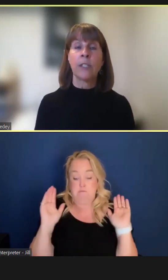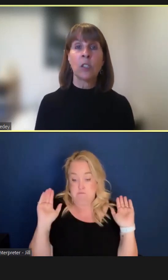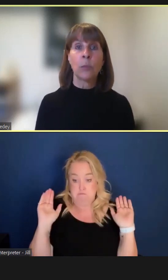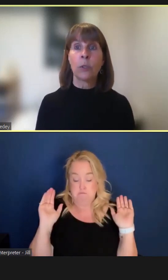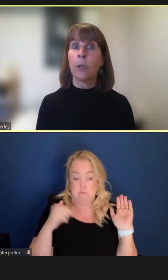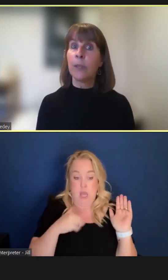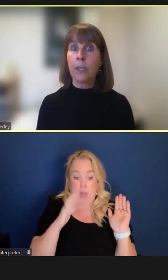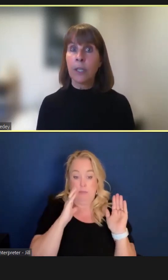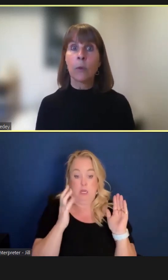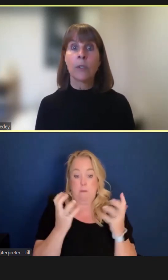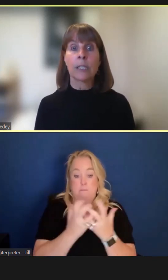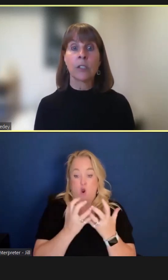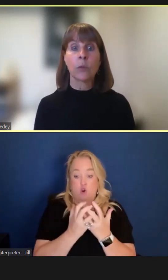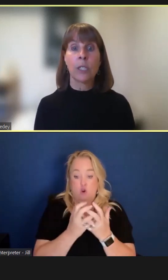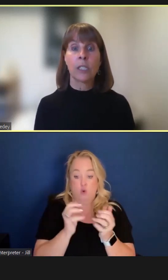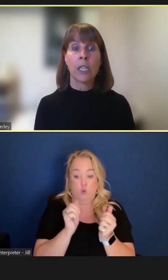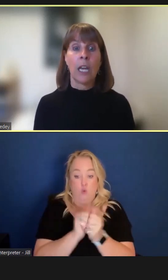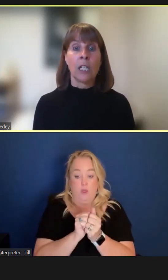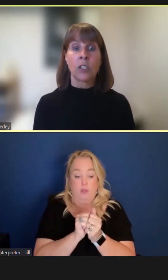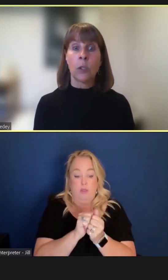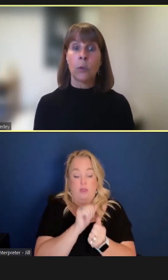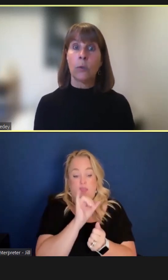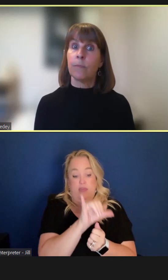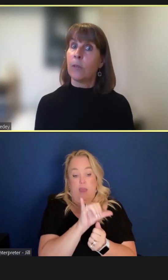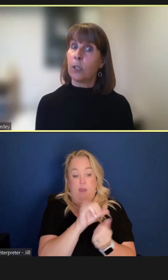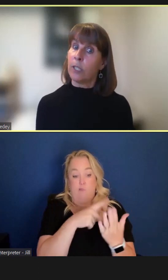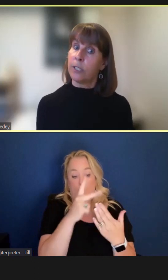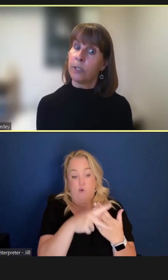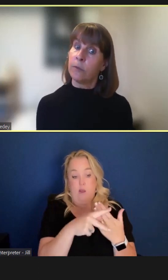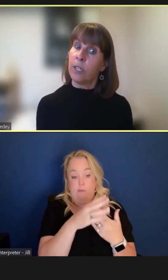program and they're not willing to switch so a Criterion referenced